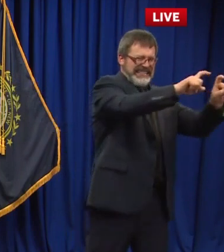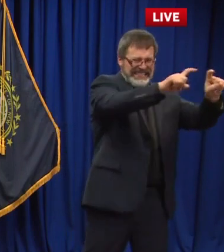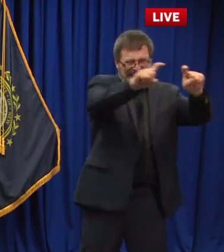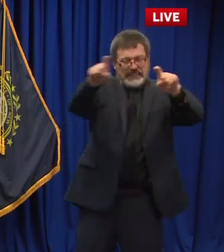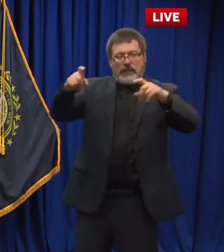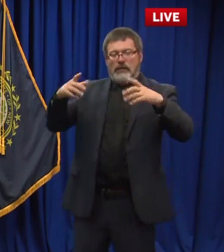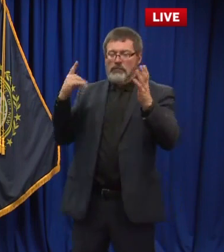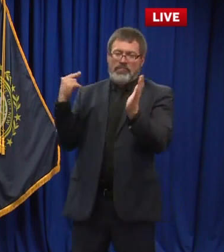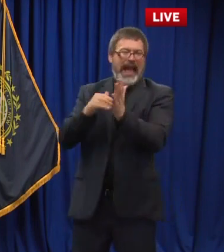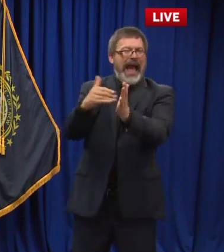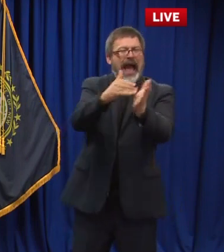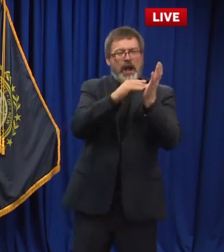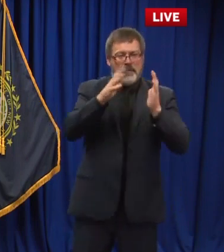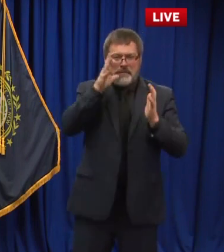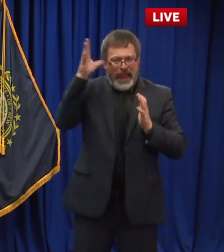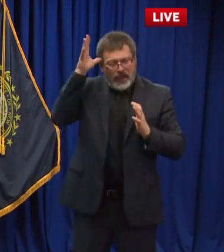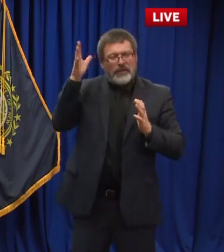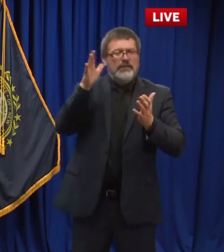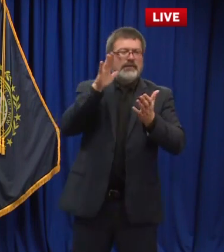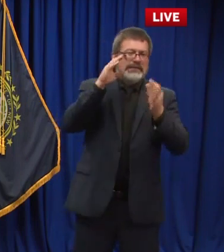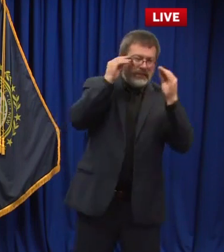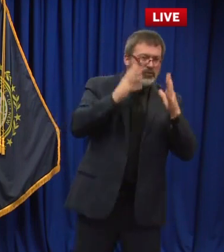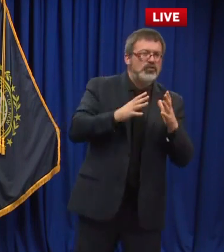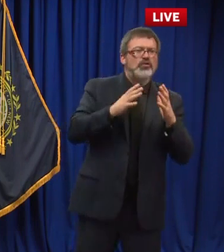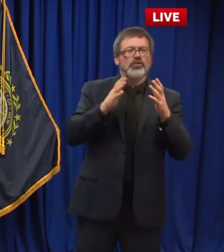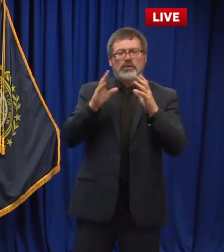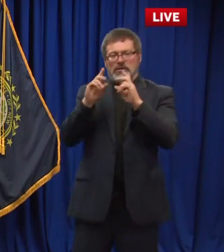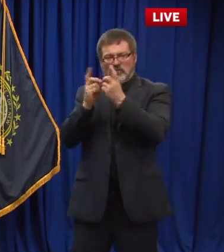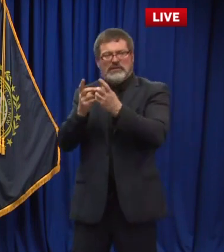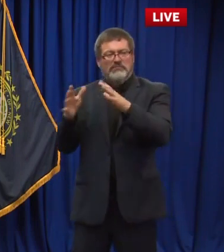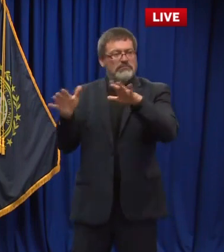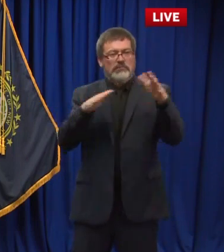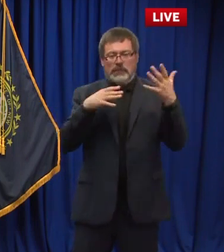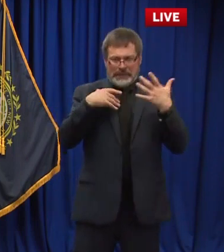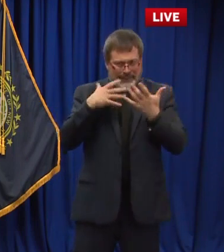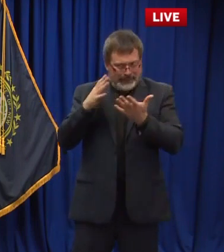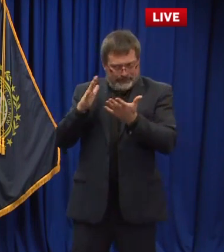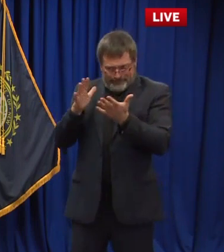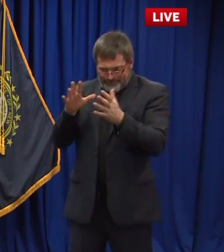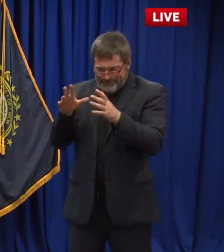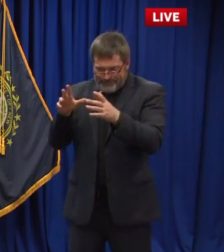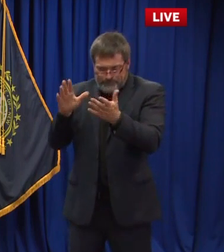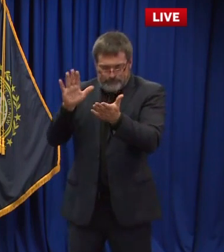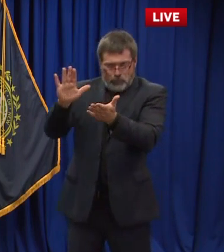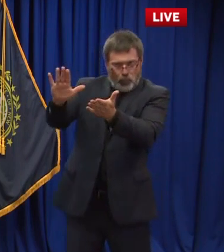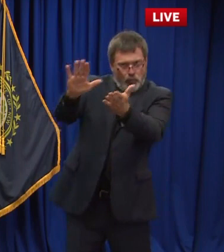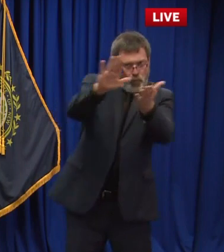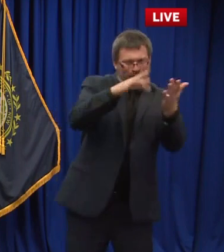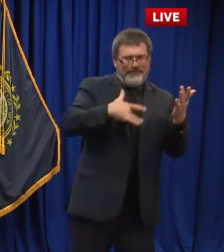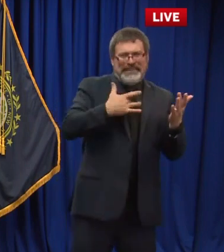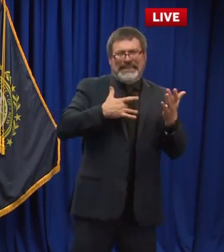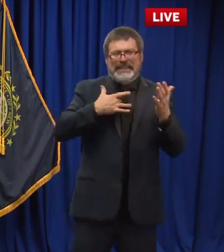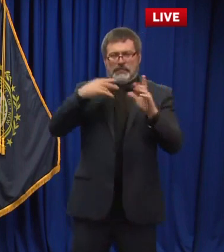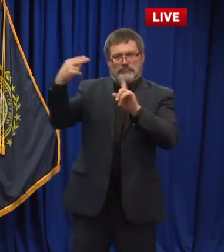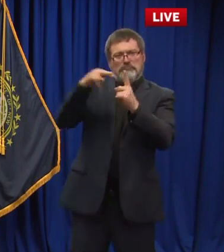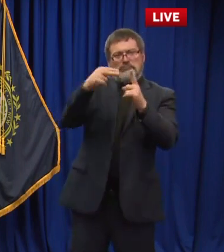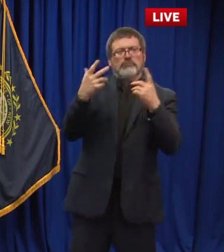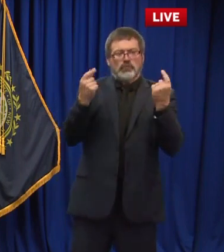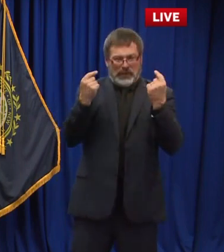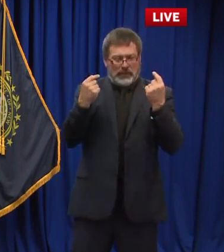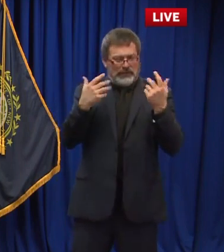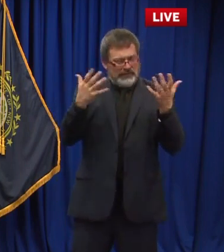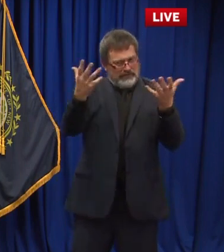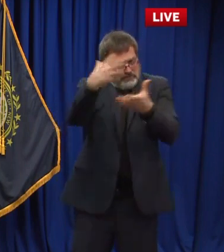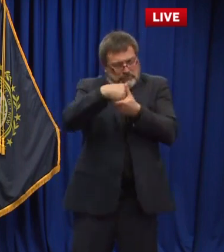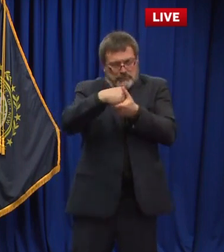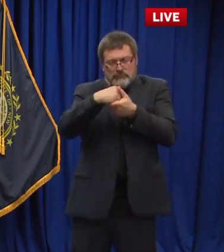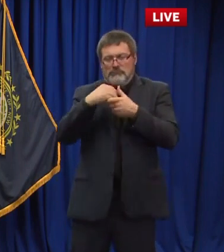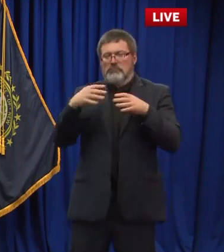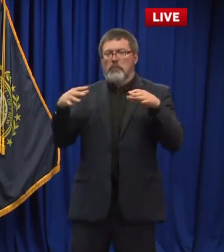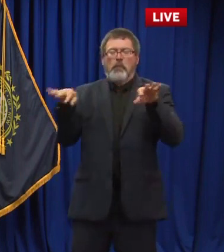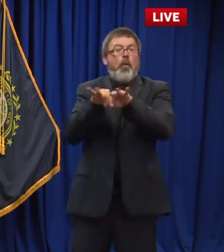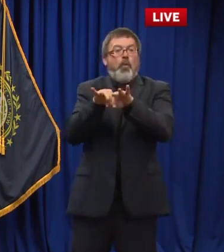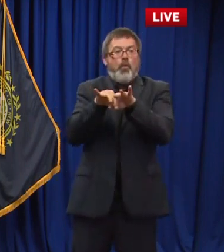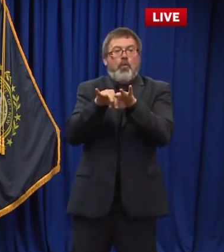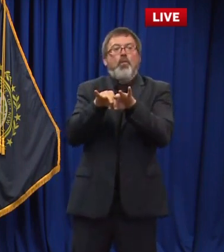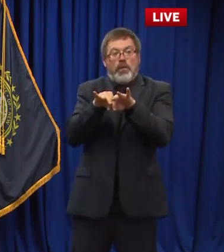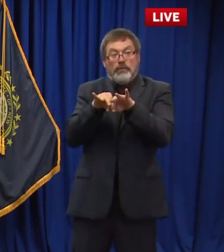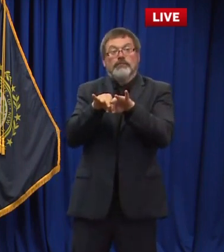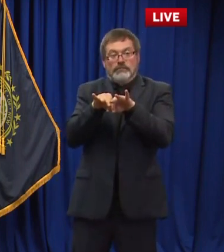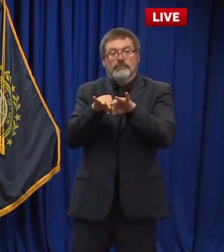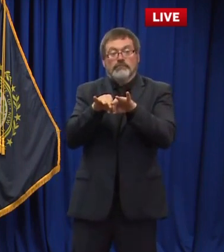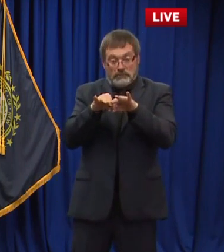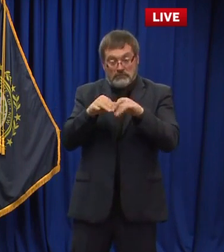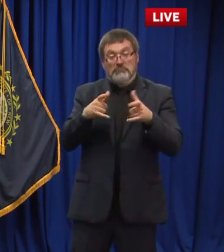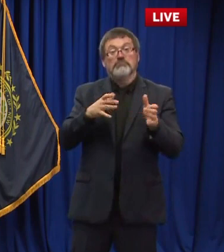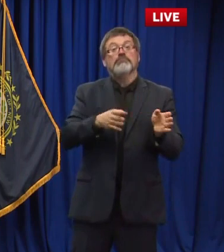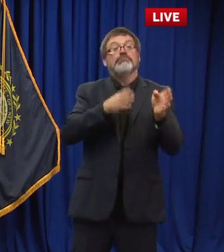THIS WAS THE GROUP THAT PUT OUT THE TENS OF THOUSANDS OF SURVEYS ACROSS THE STATE TO GET FEEDBACK FROM DIFFERENT COMMUNITIES.